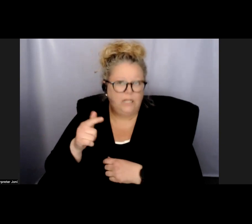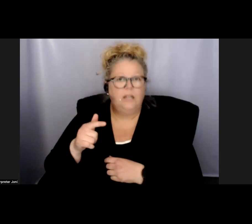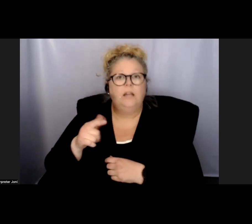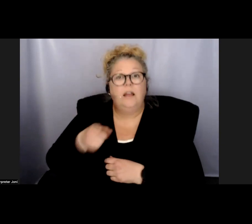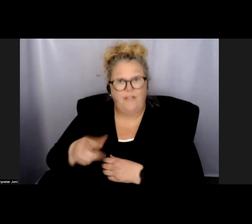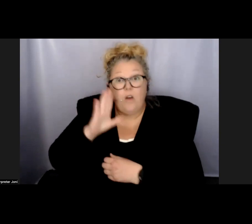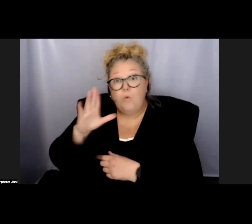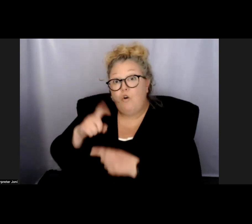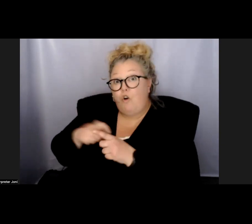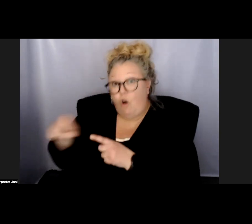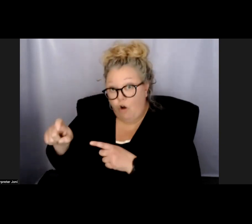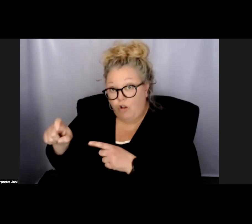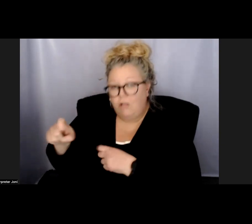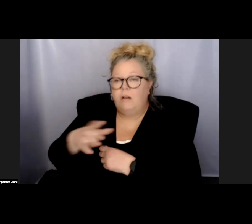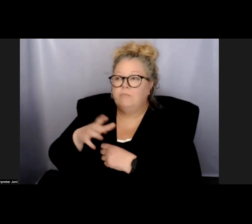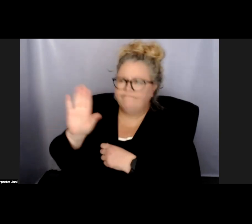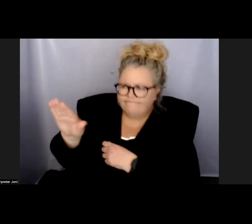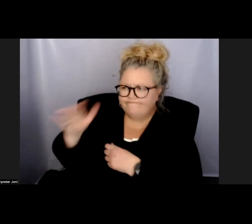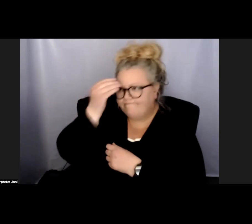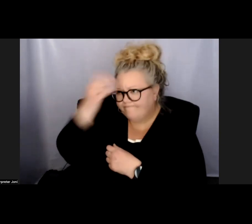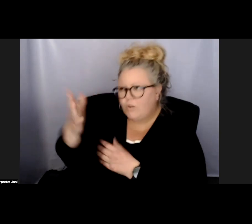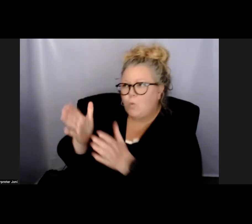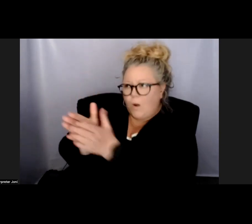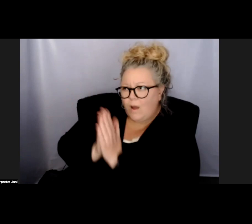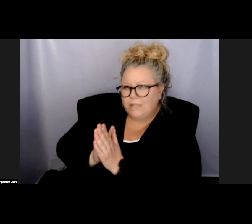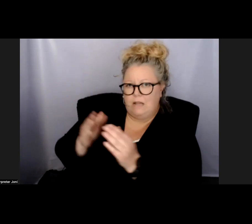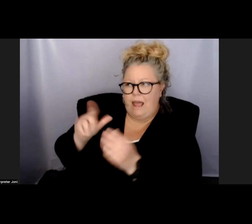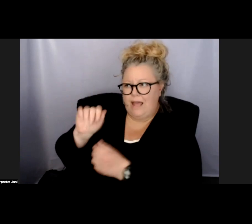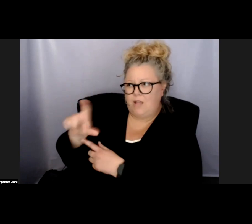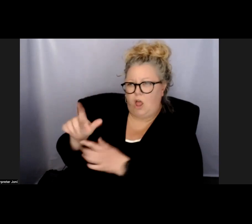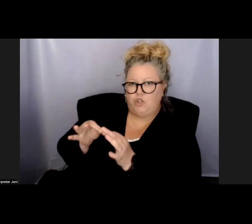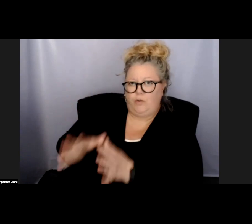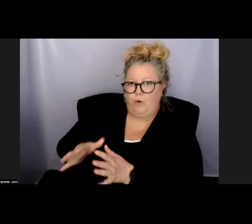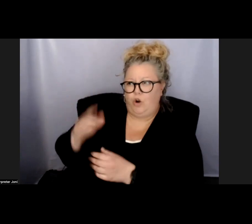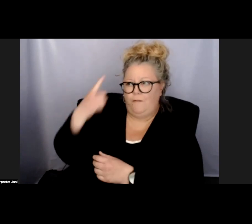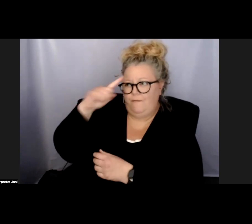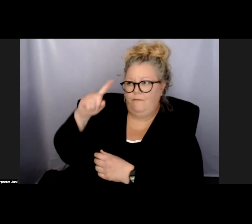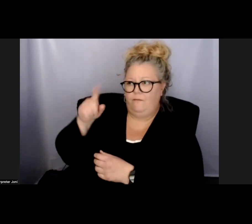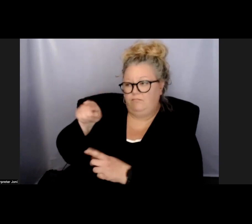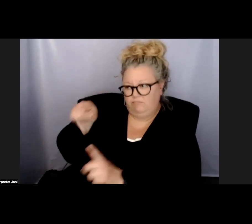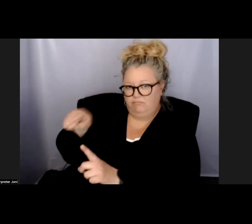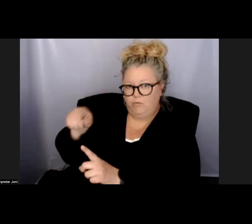going to request an American Sign Language interpreter from the appointment scheduler